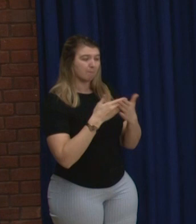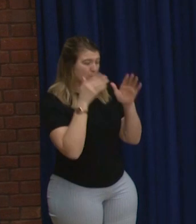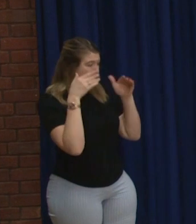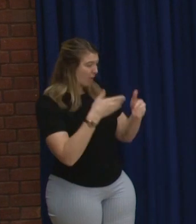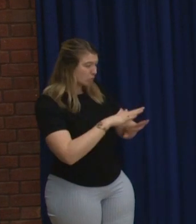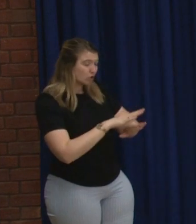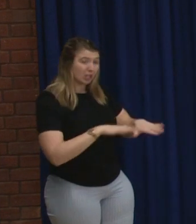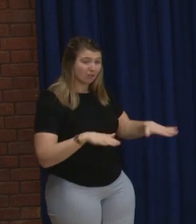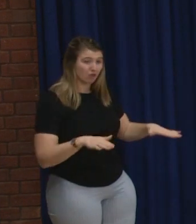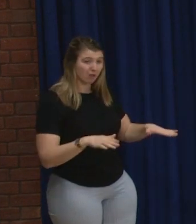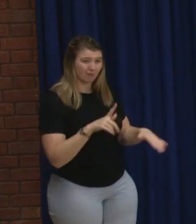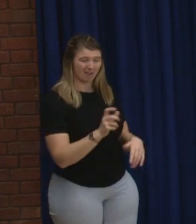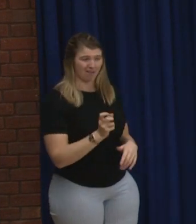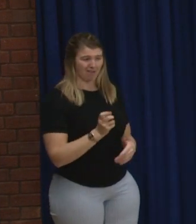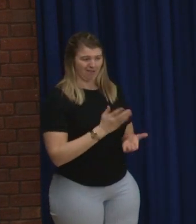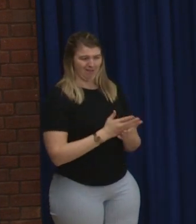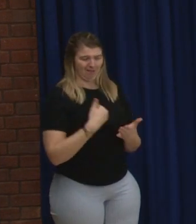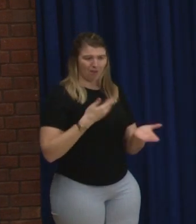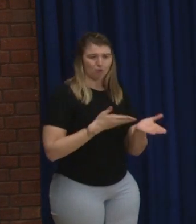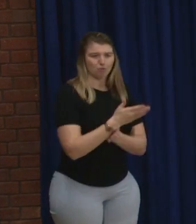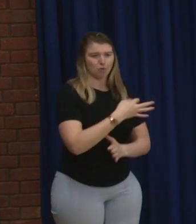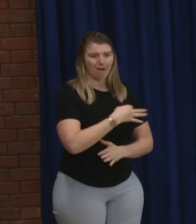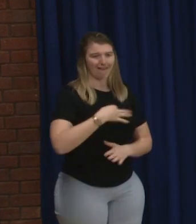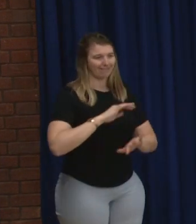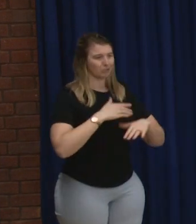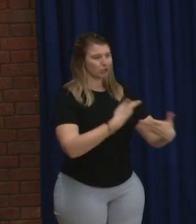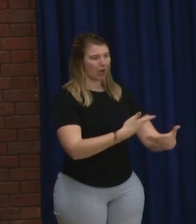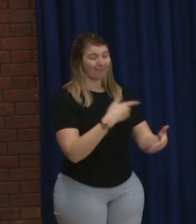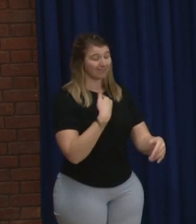all this time when I was running a clinical service, I didn't think of look at myself even